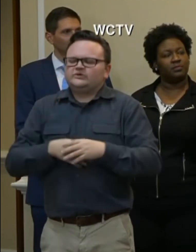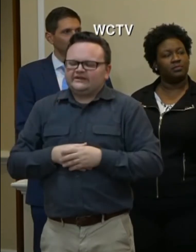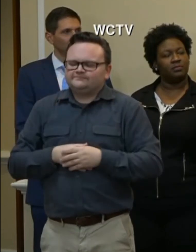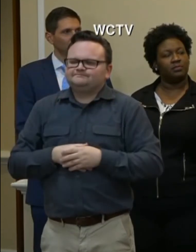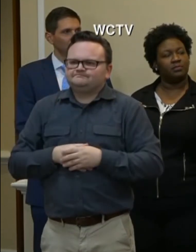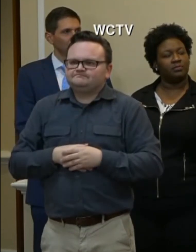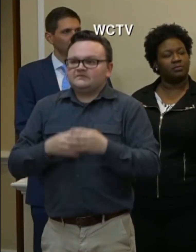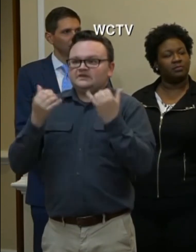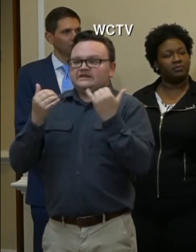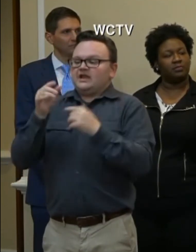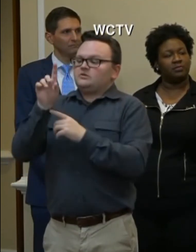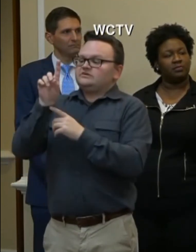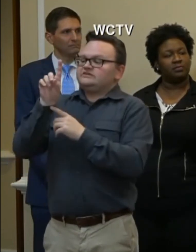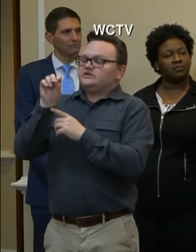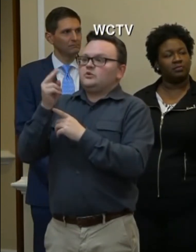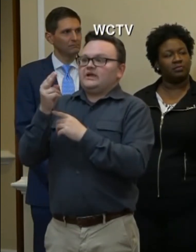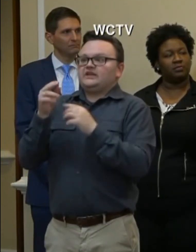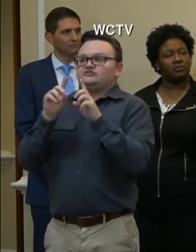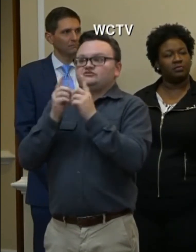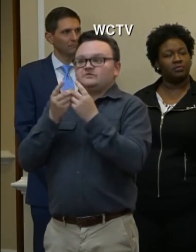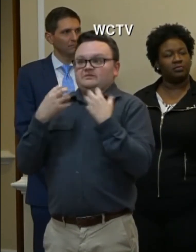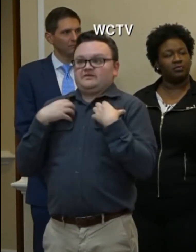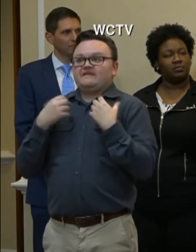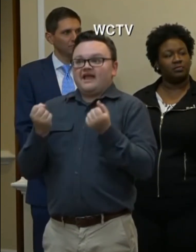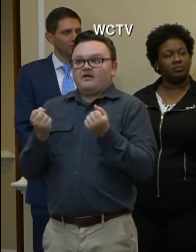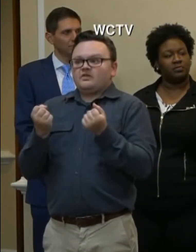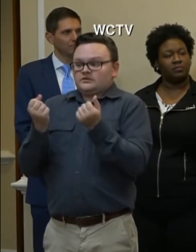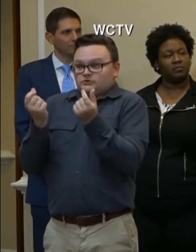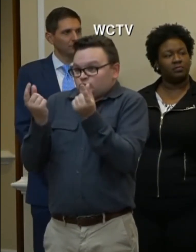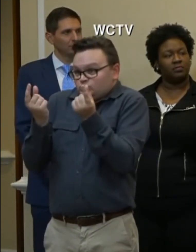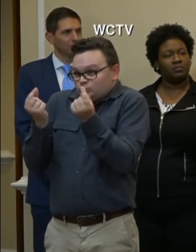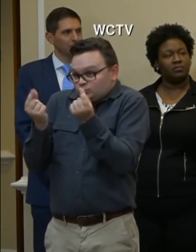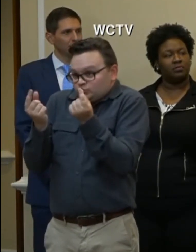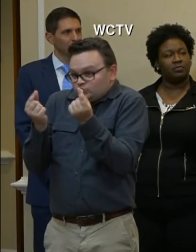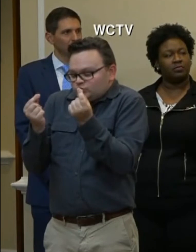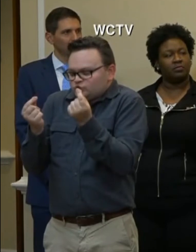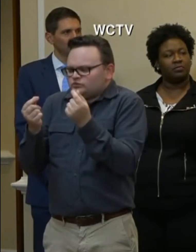Health is they look at the data from all the different emergency rooms hospitals